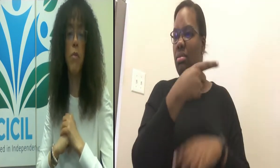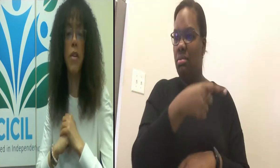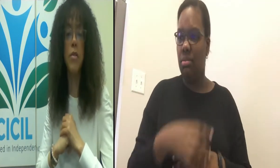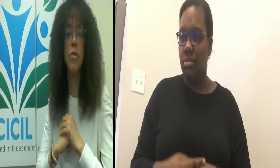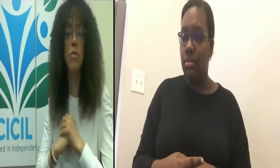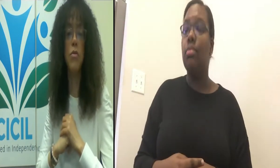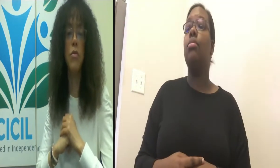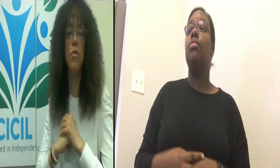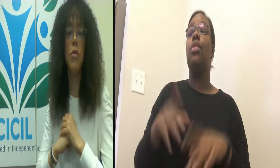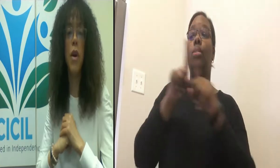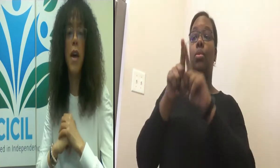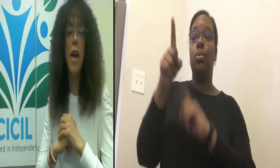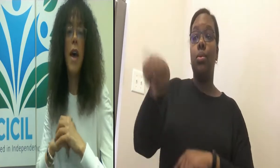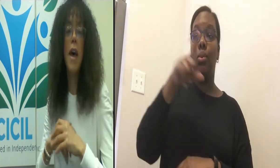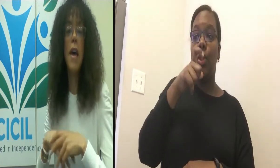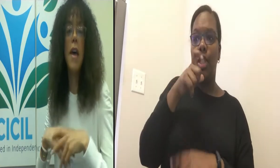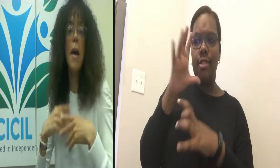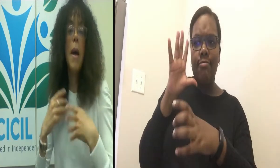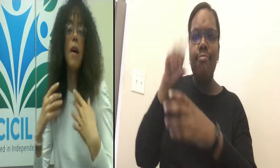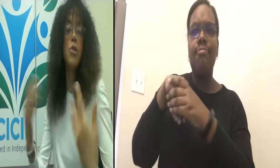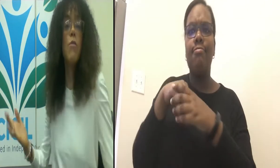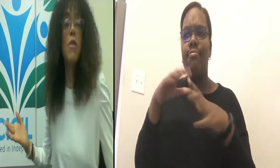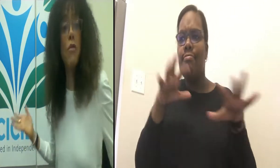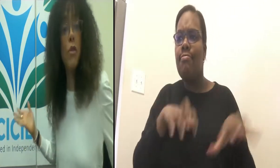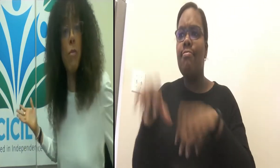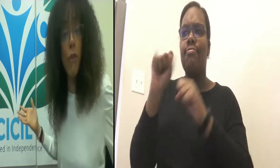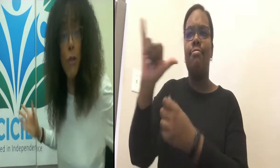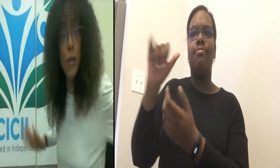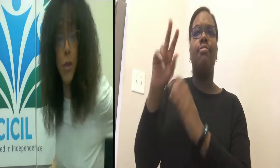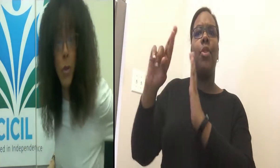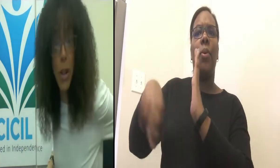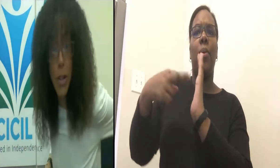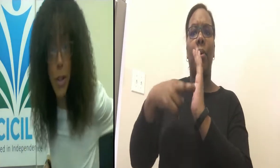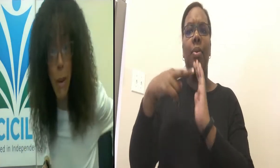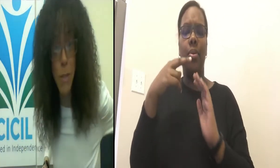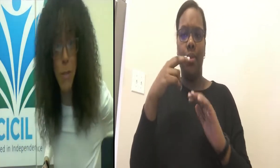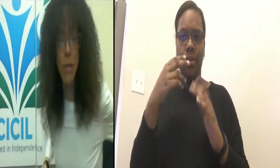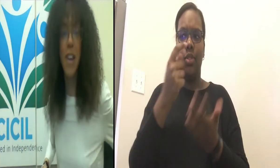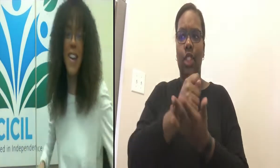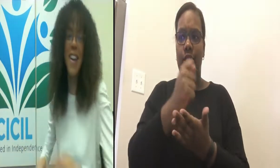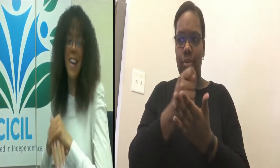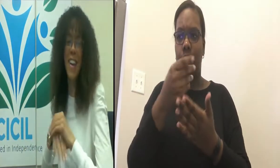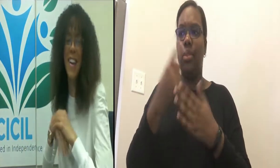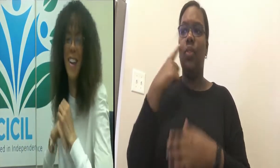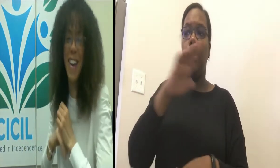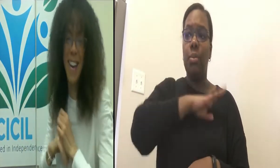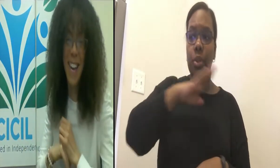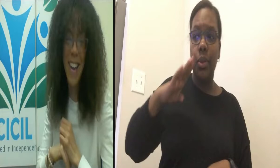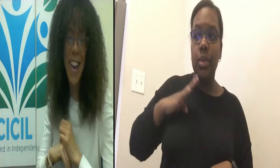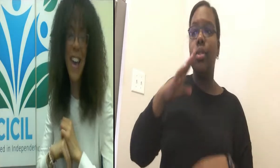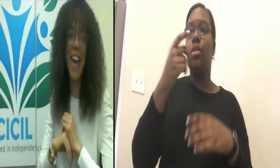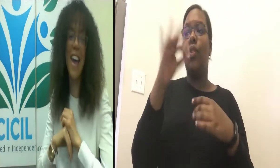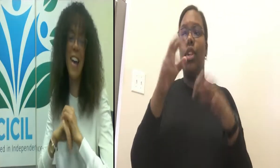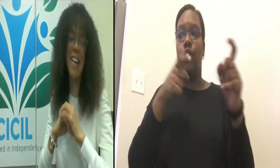years ago I like most ambitious young people wanted to assume a leadership